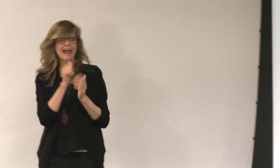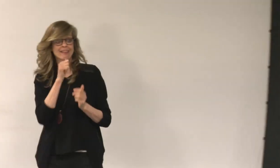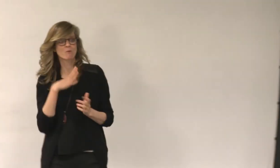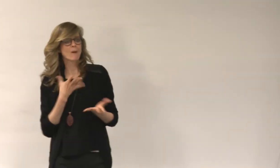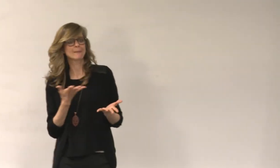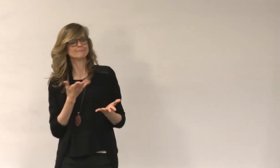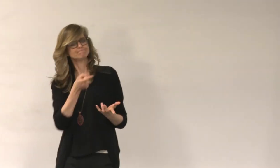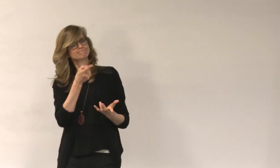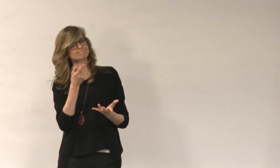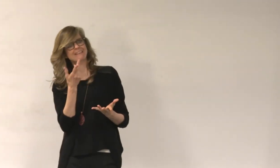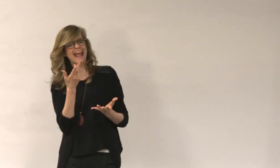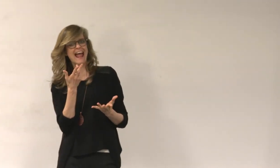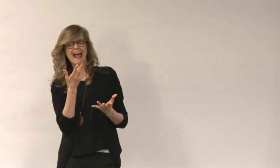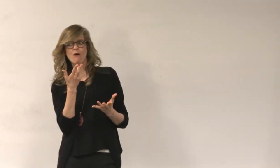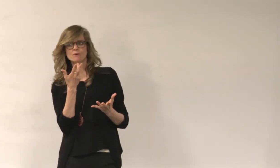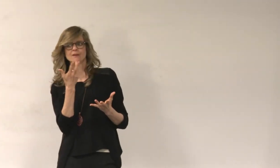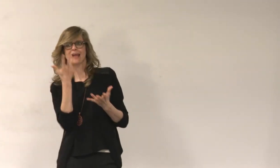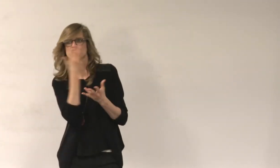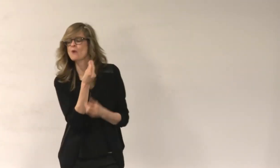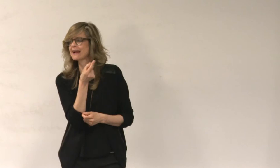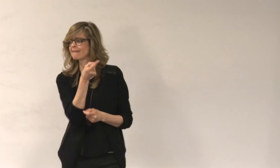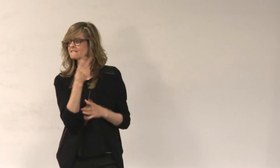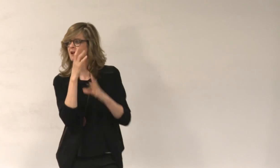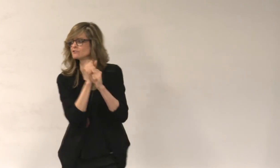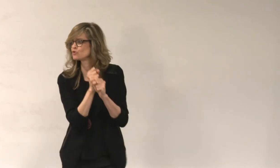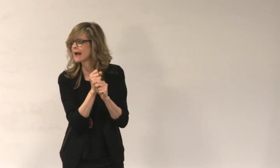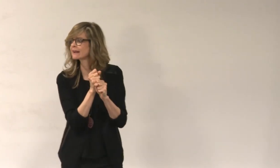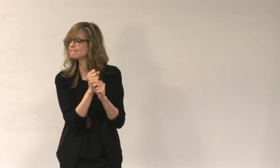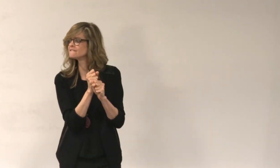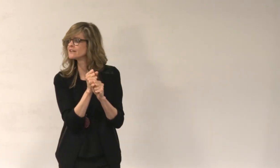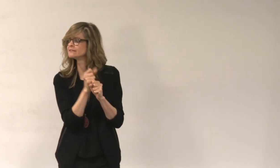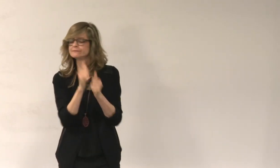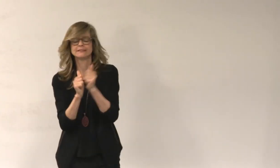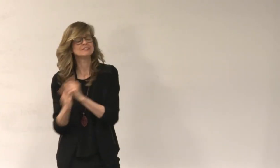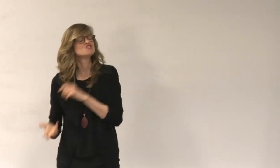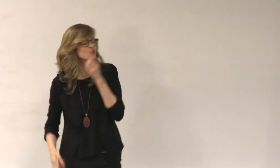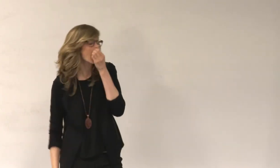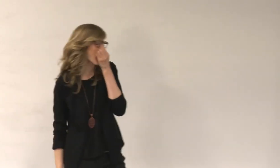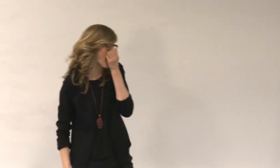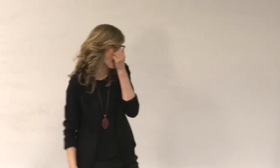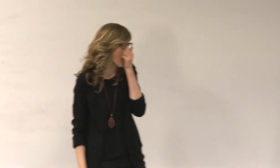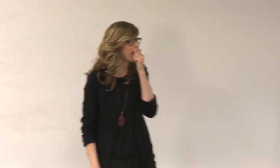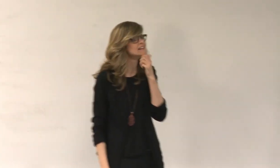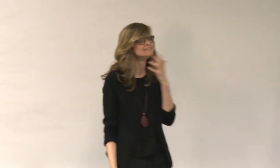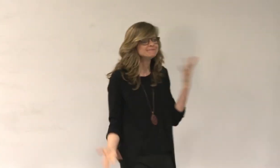AND THEN THEY ASKED THE WOMEN PARTICIPANTS HOW ATTRACTED THEY WERE TO EACH.